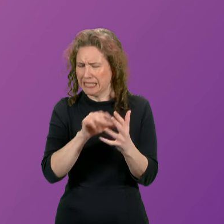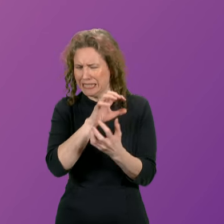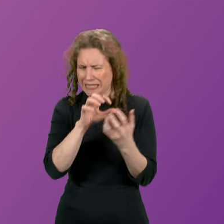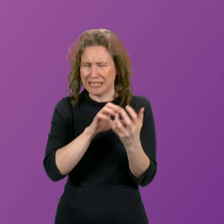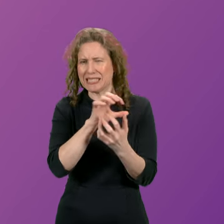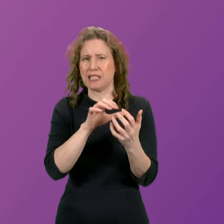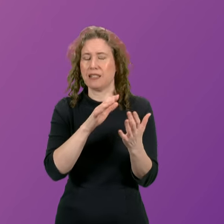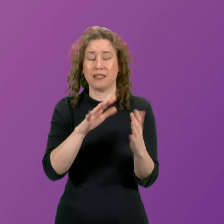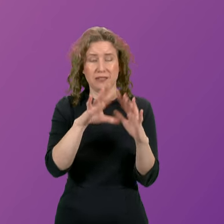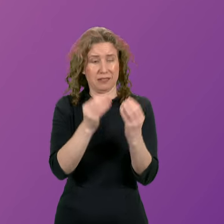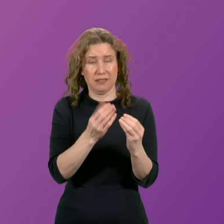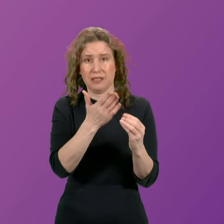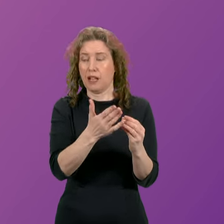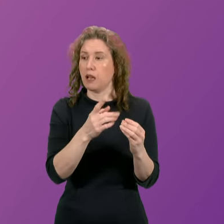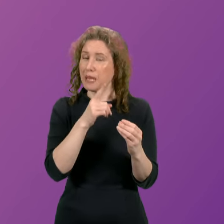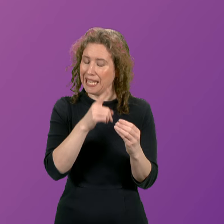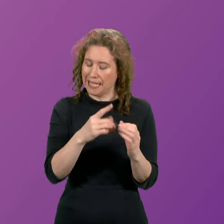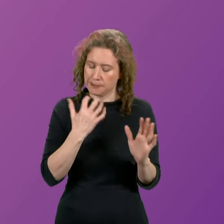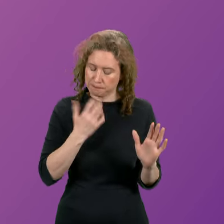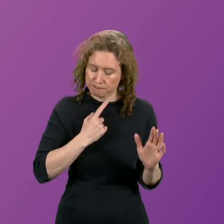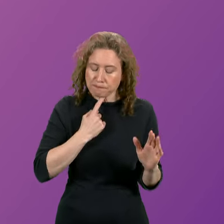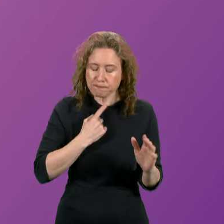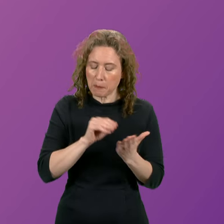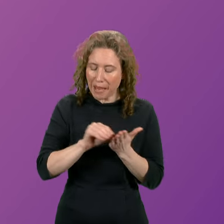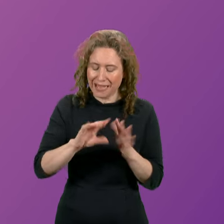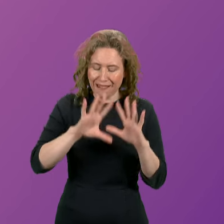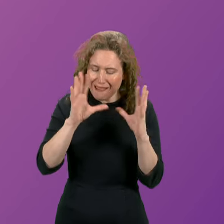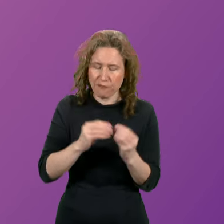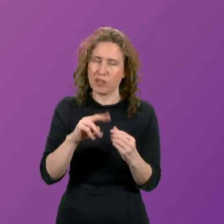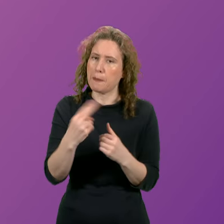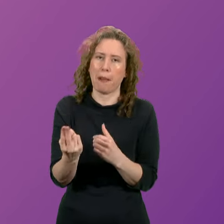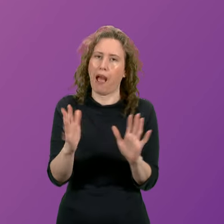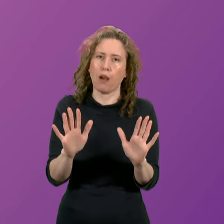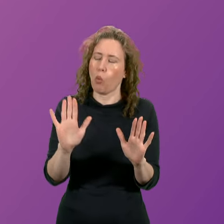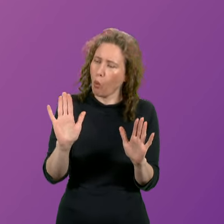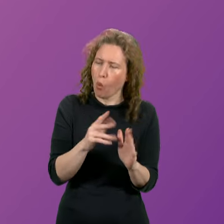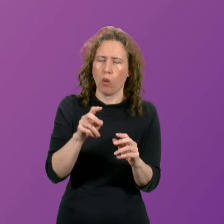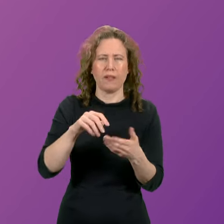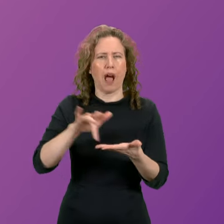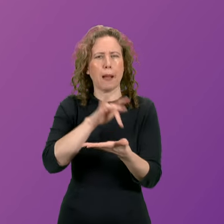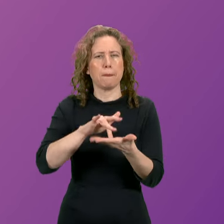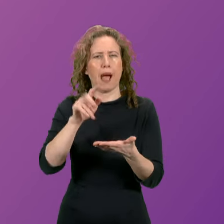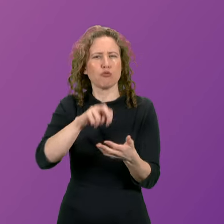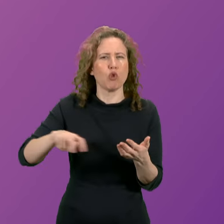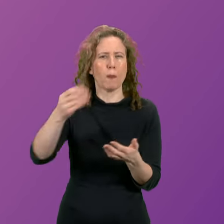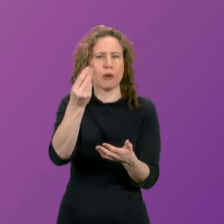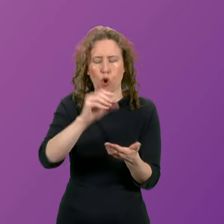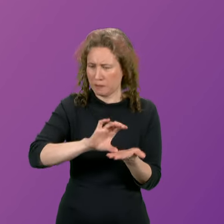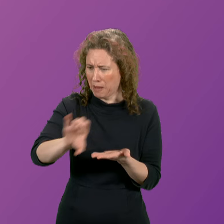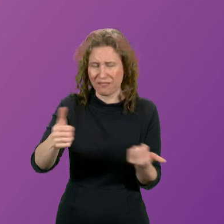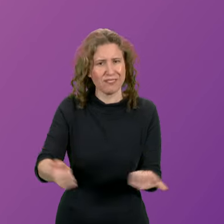created here. He has paid all the roaming costs in question; there is no cost to the public purse.